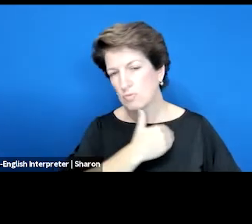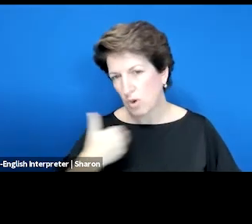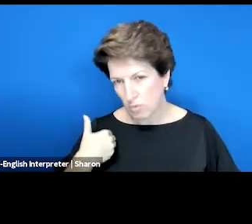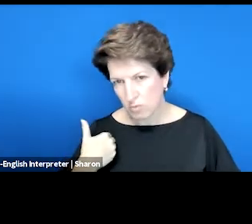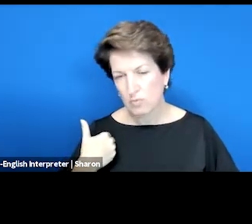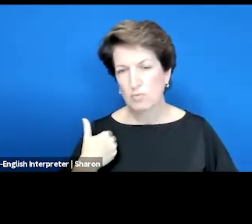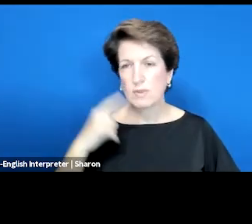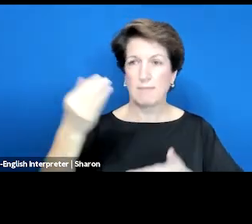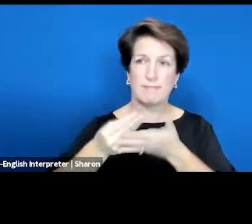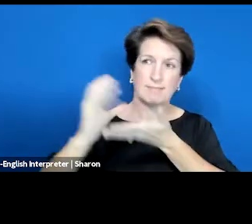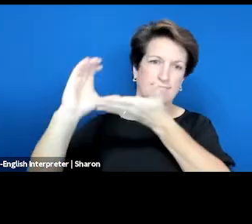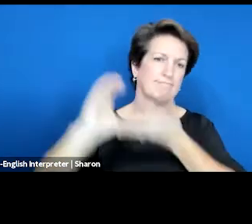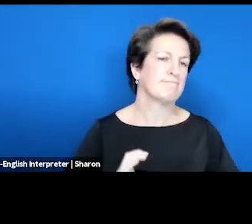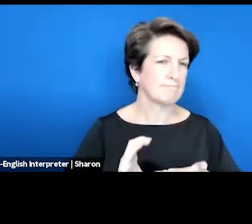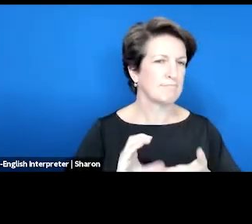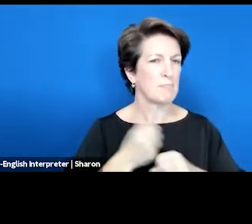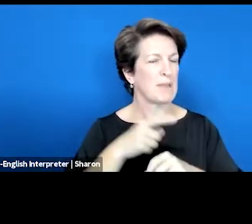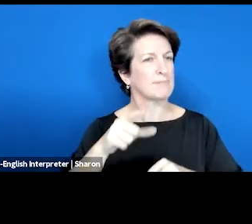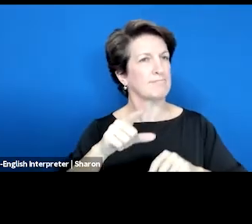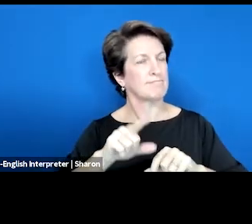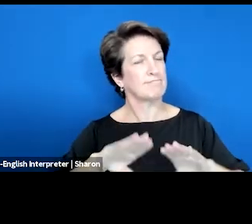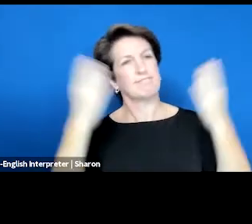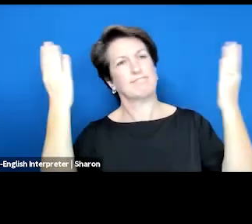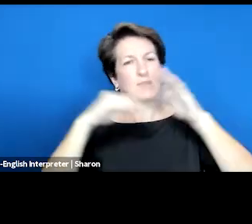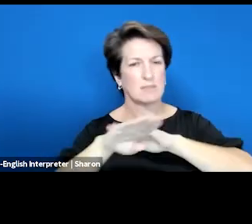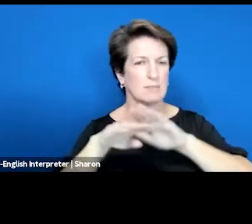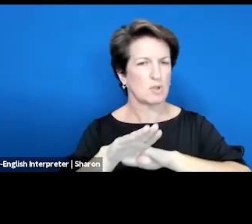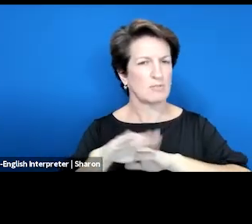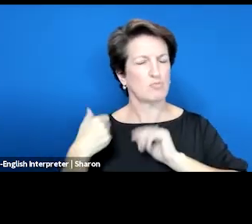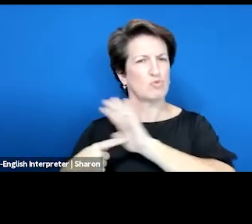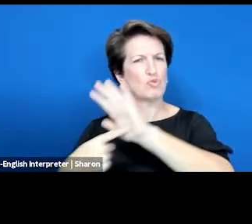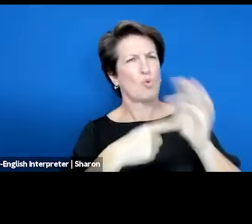your screen. Giving a thank you set to our Adlard tour, and our interpreters Francine and Sharon for being here. And thanks to silent voice in